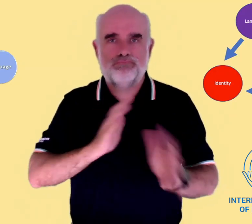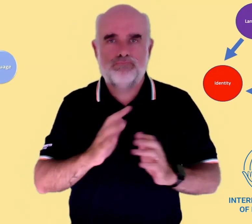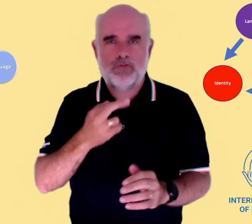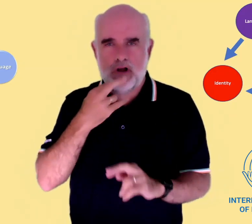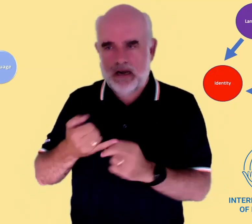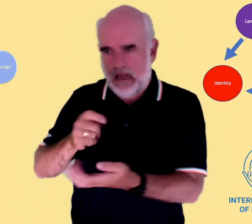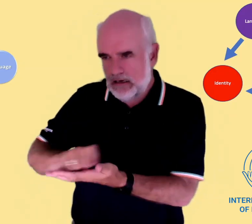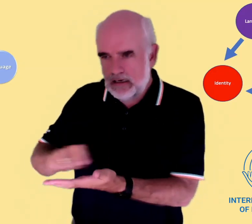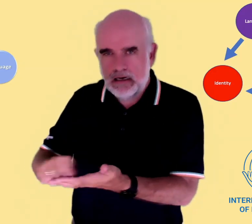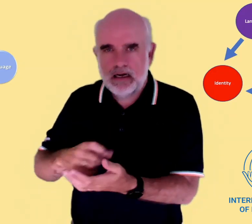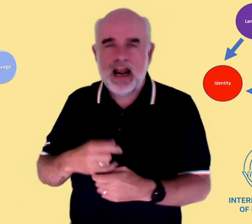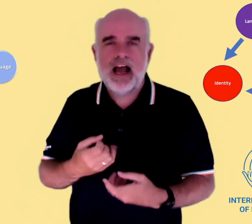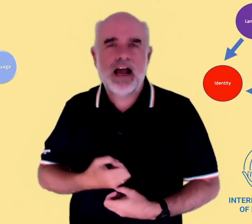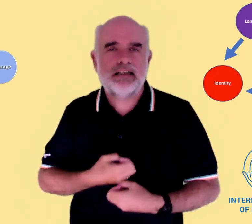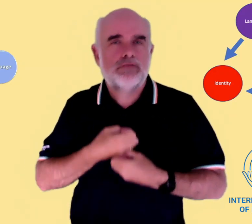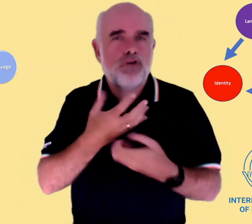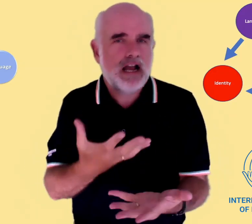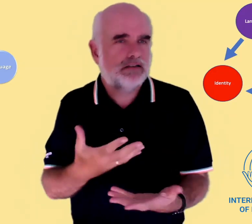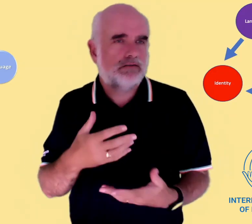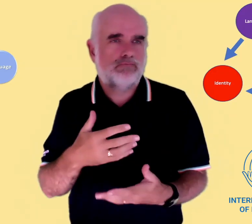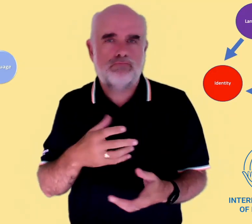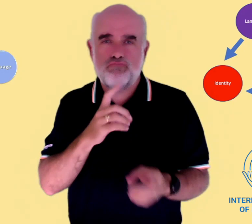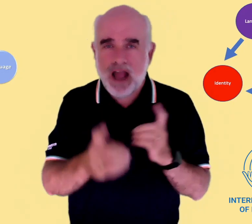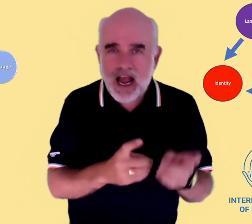Some of us prefer to sign to communicate rather than write notes in English.